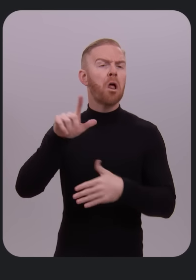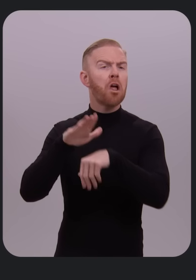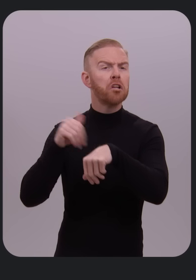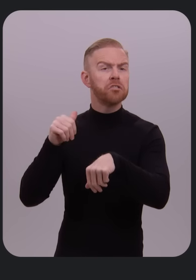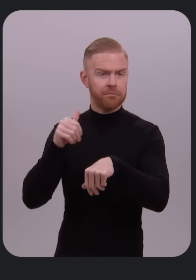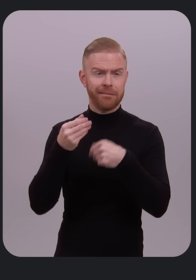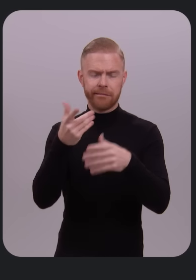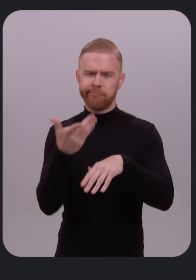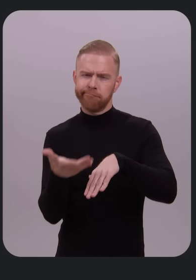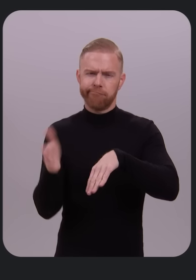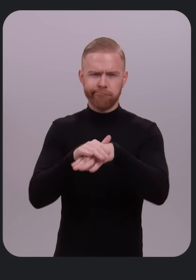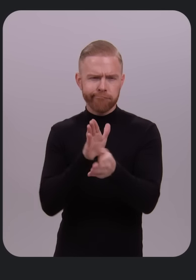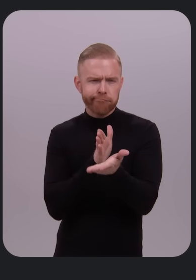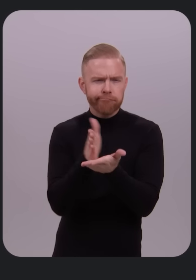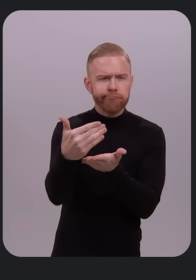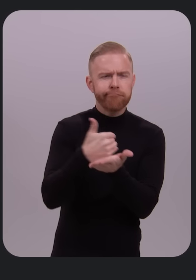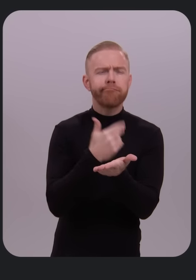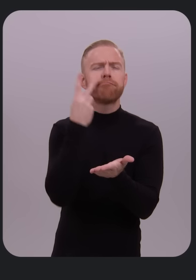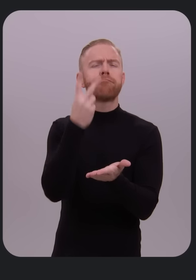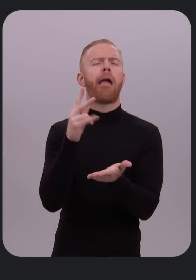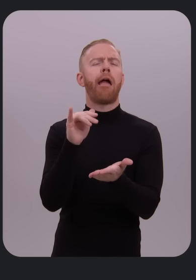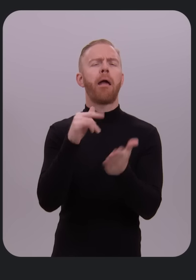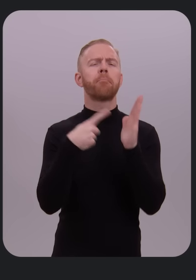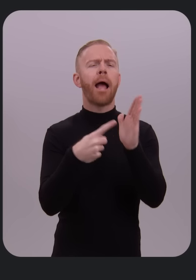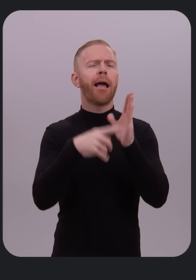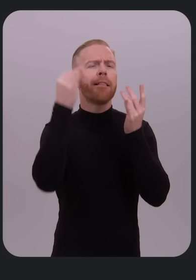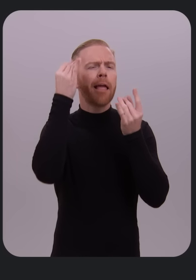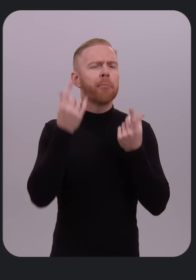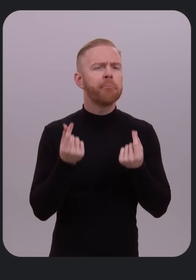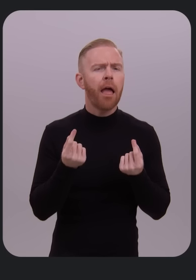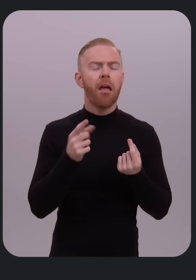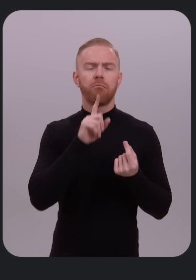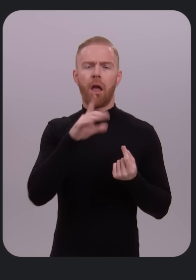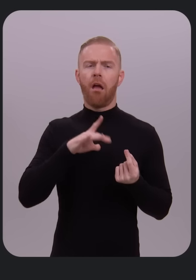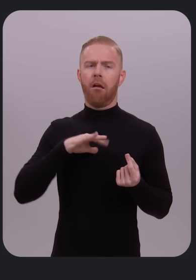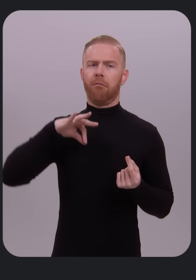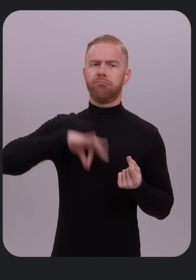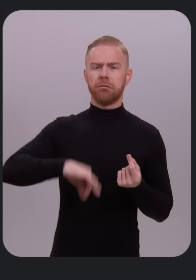for what the model is thinking, which is especially useful for high-latency tasks,